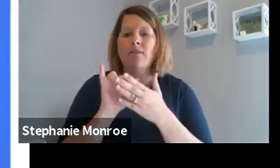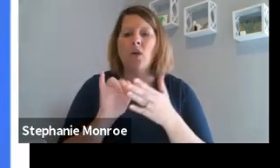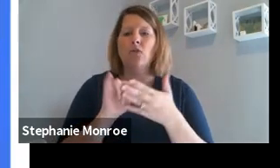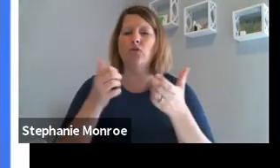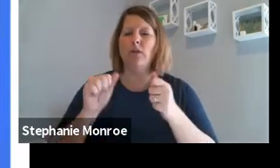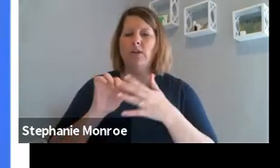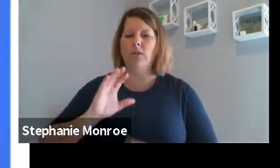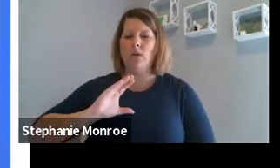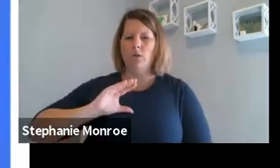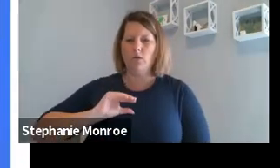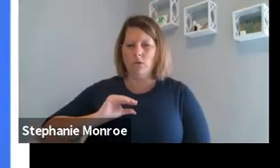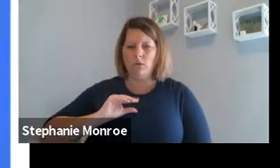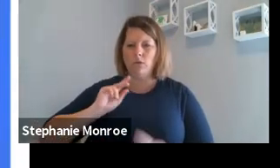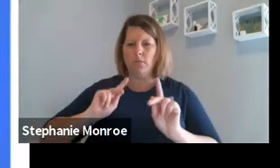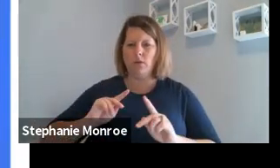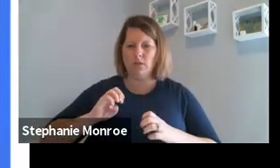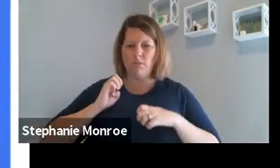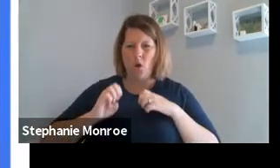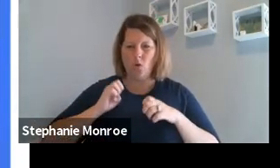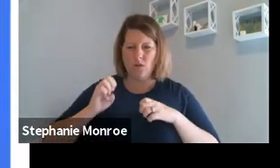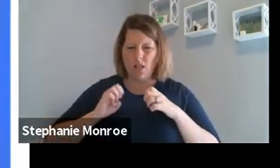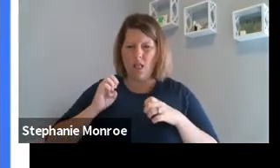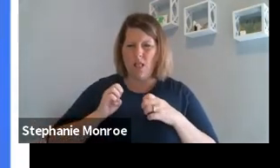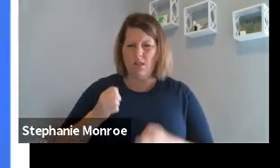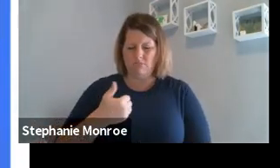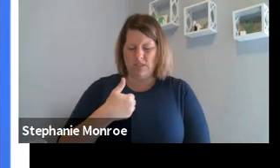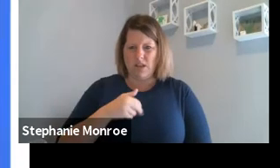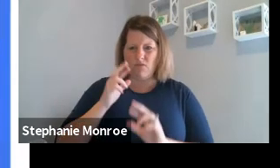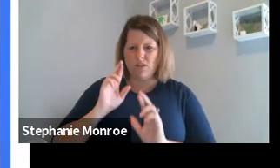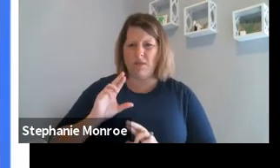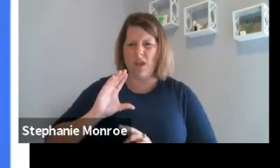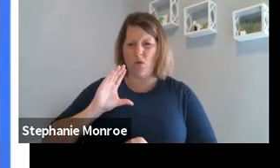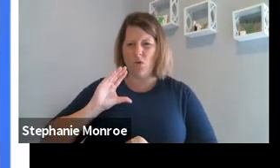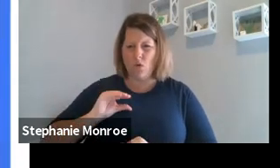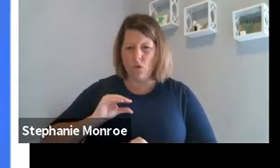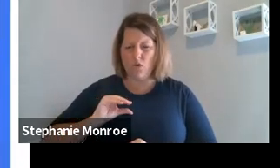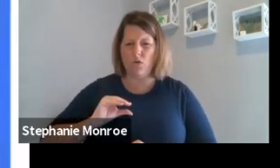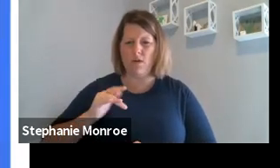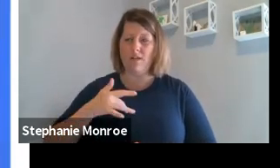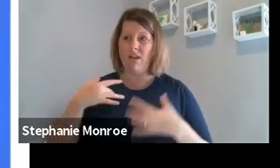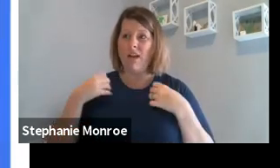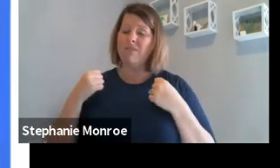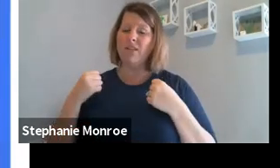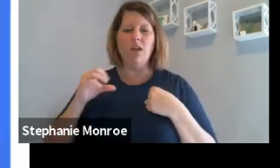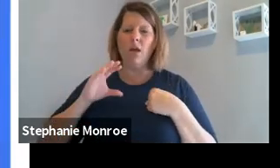and diminishing the emotional self respect and self confidence, self esteem that the victim